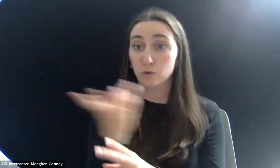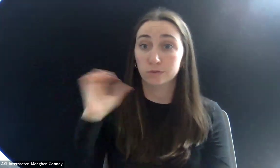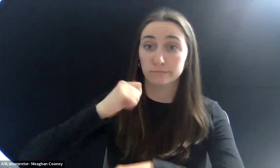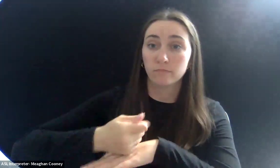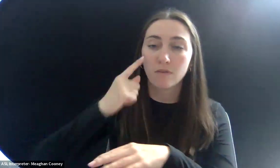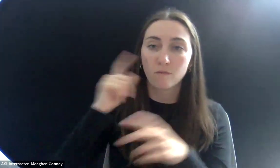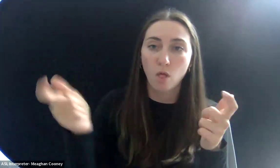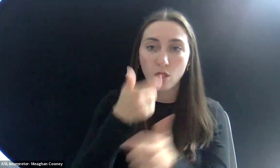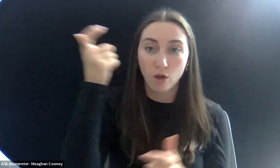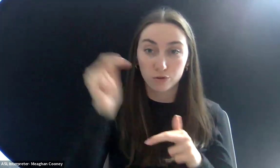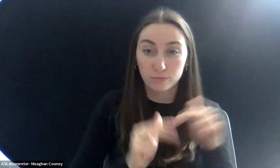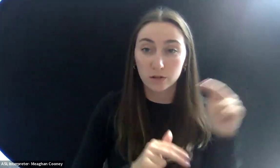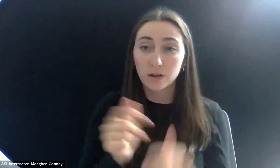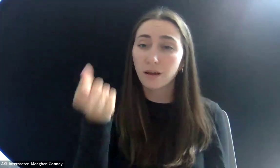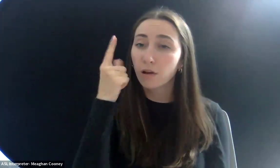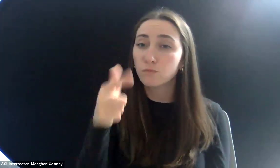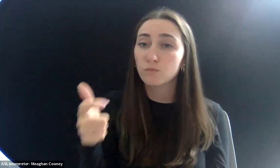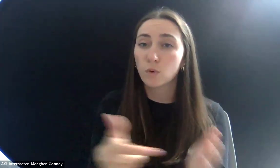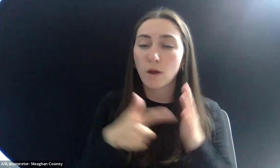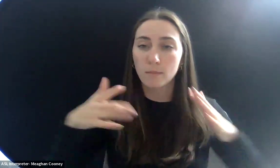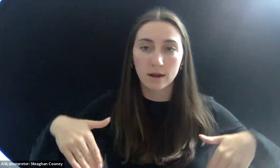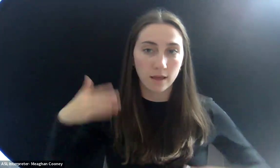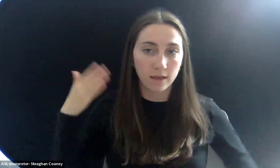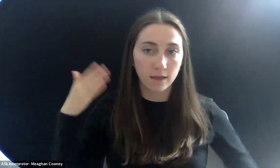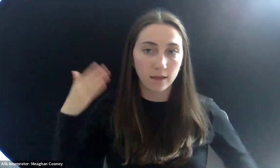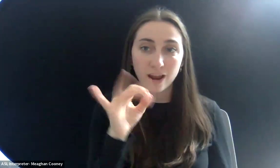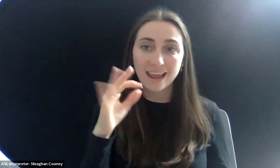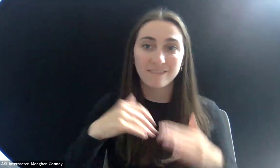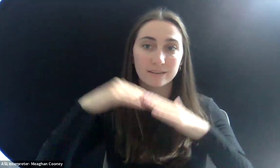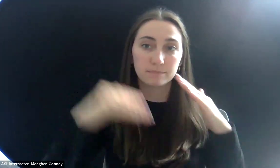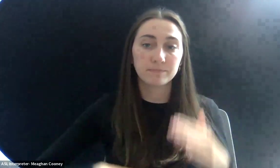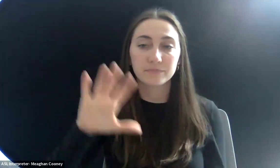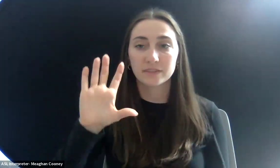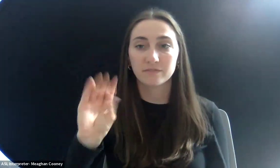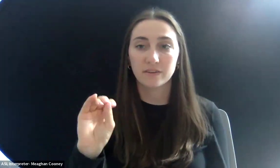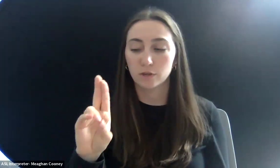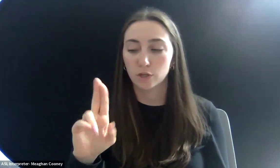Requirement is not there if your building is less than 50 units,